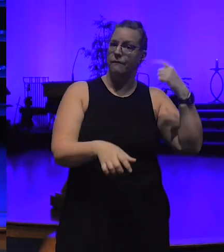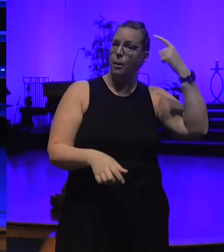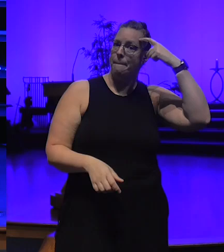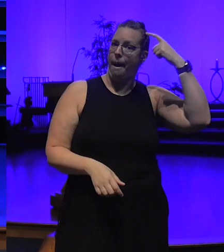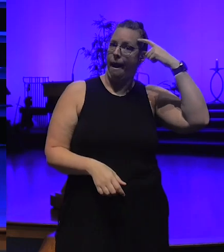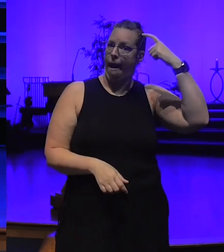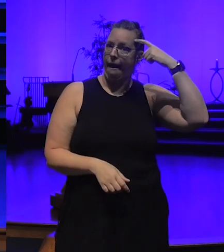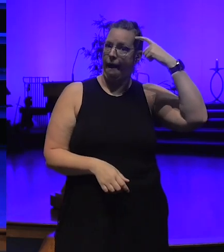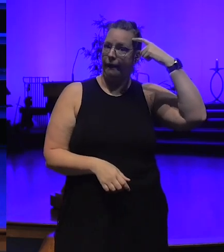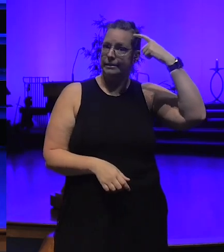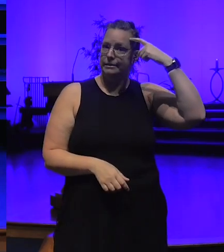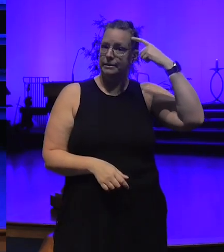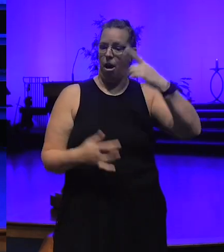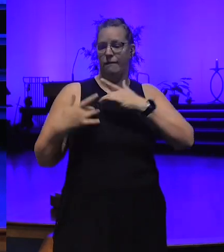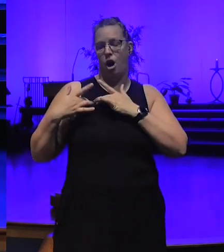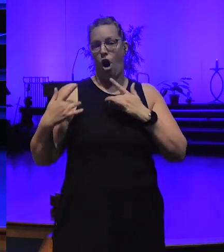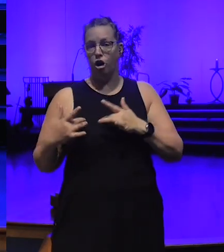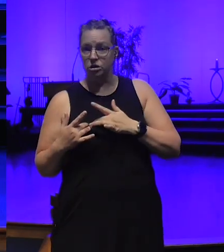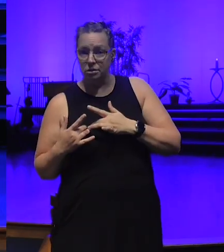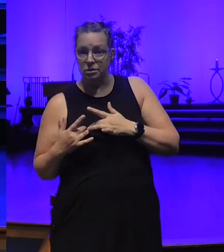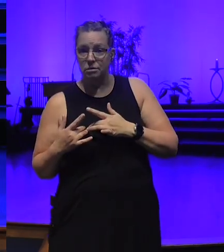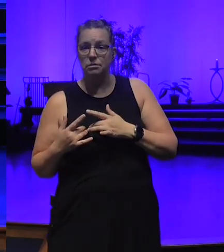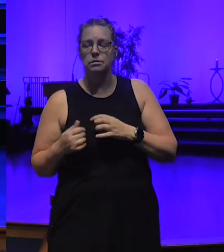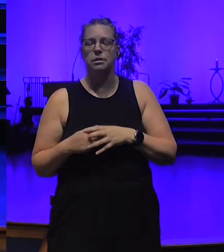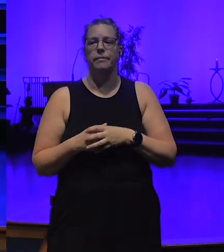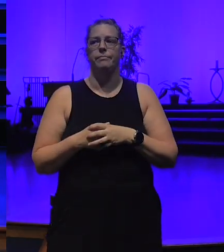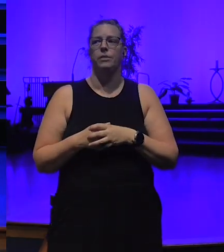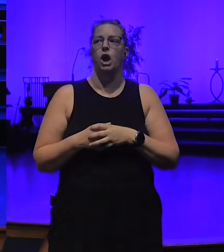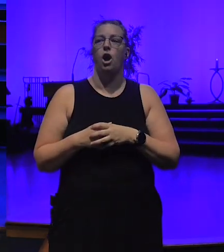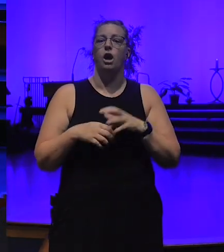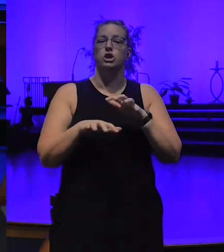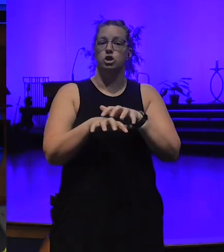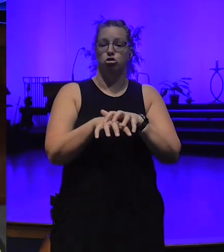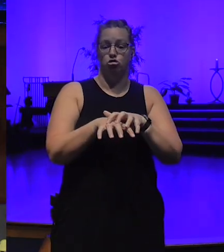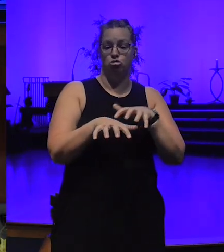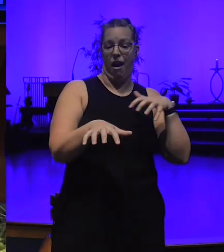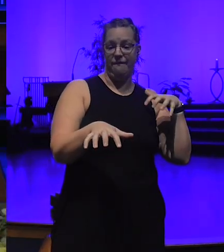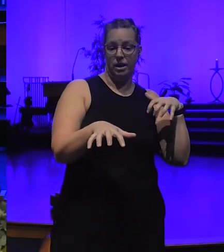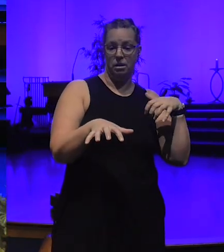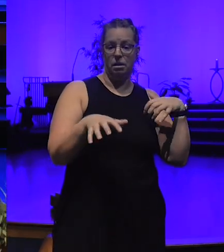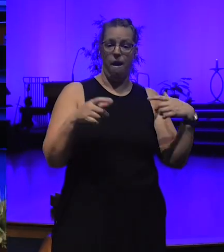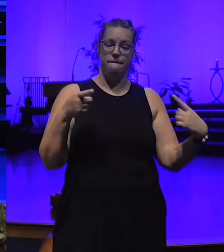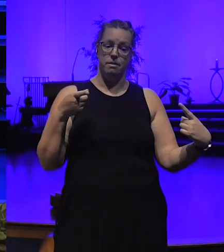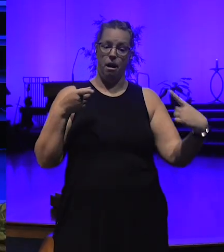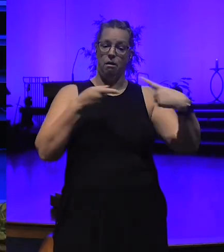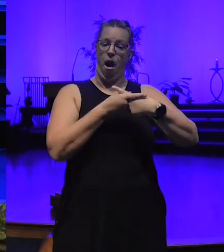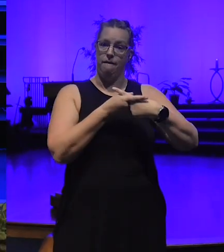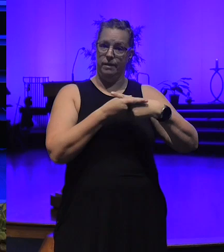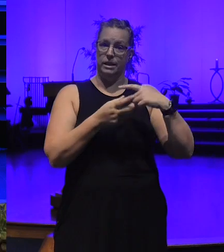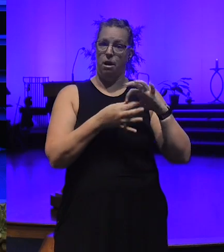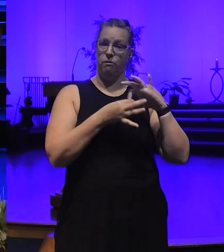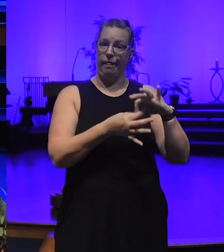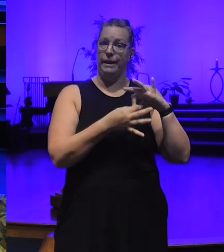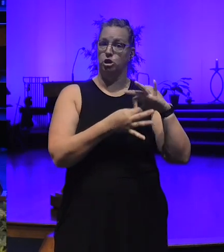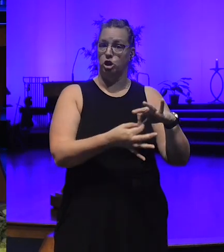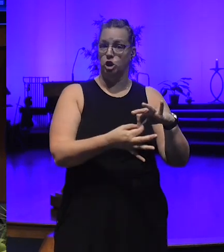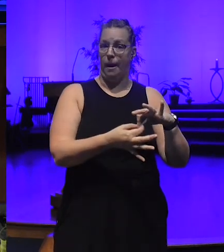traffic of the heart traffic of the conflicts in our relationship traffic of the stresses that come